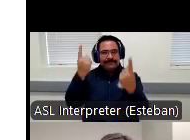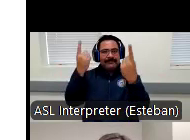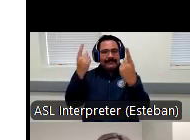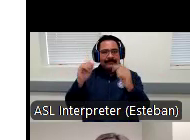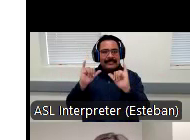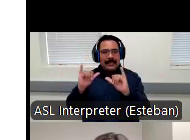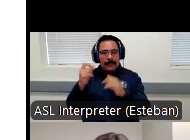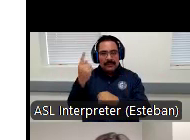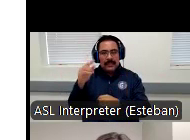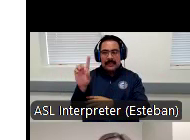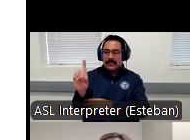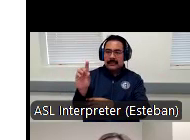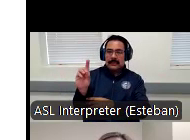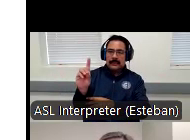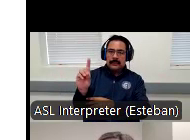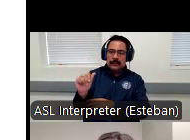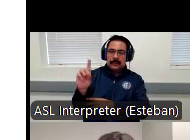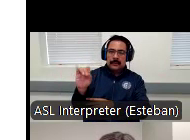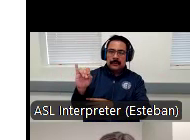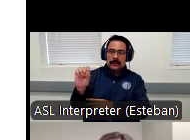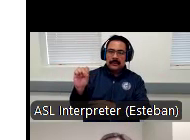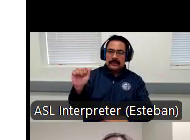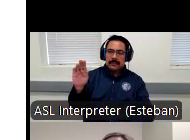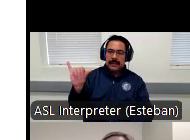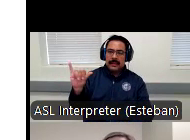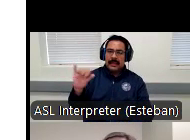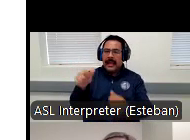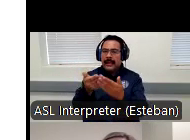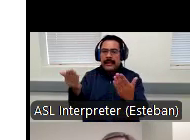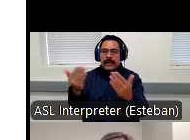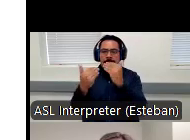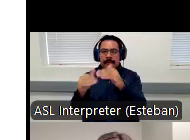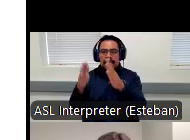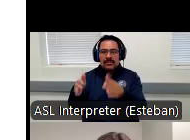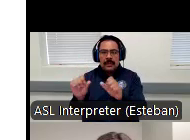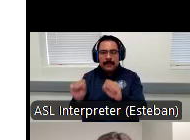So disability is really anything that limits a person's ability to do certain activities